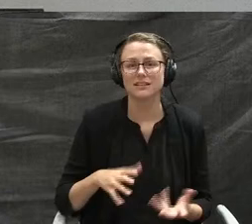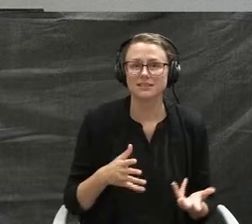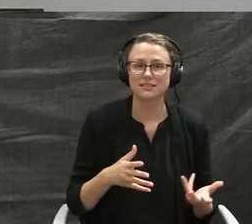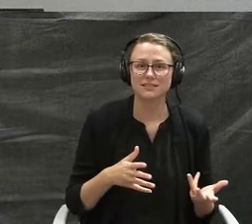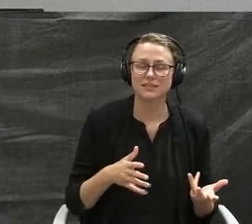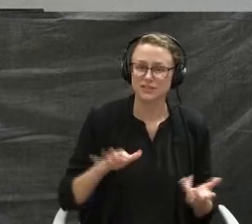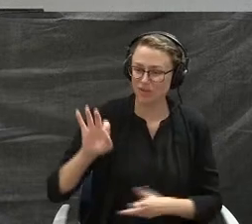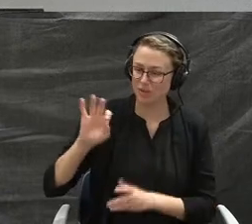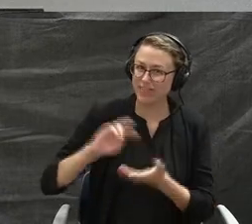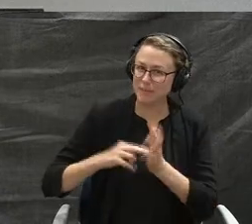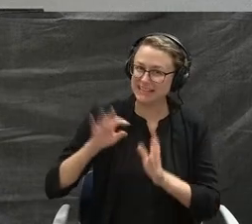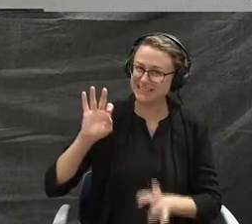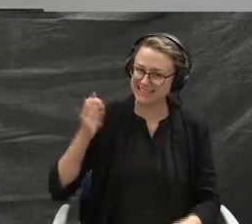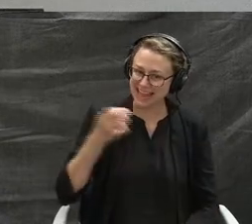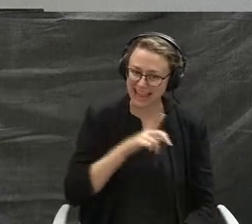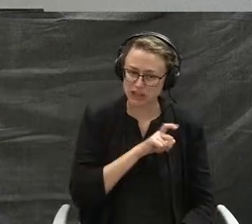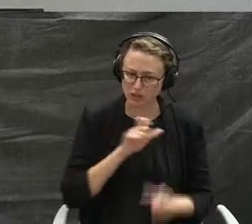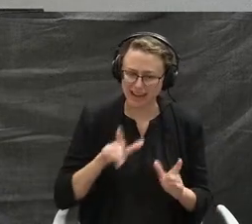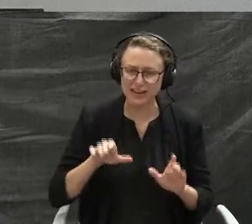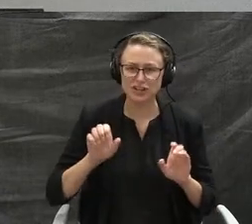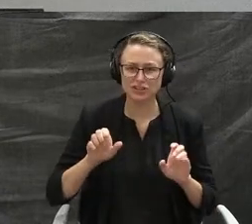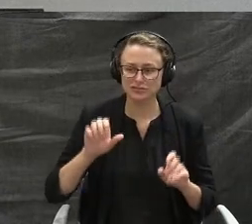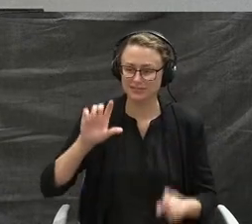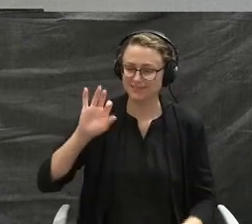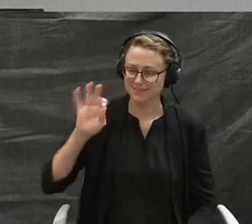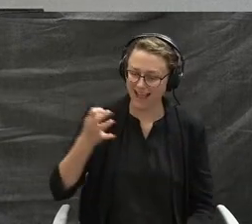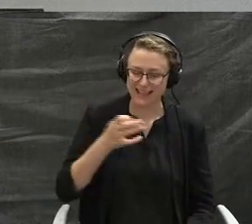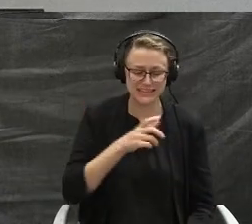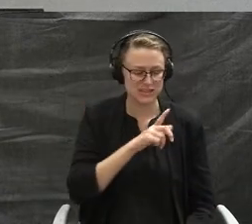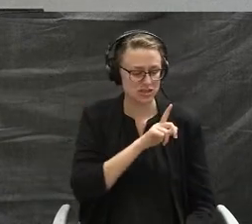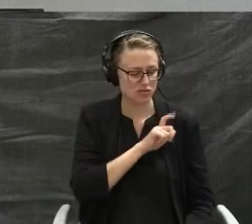and those spaces could be used after the 4th and 5th graders